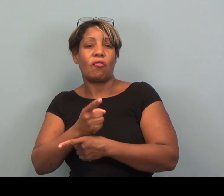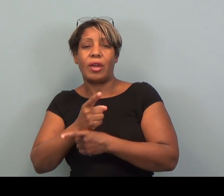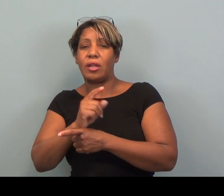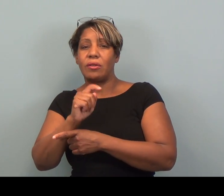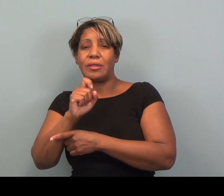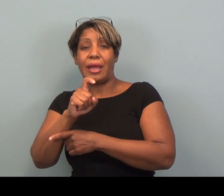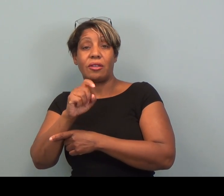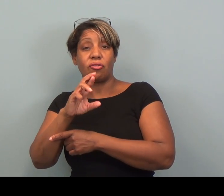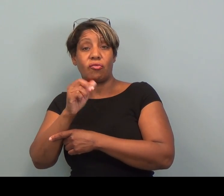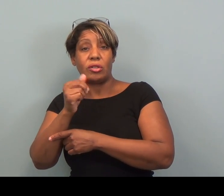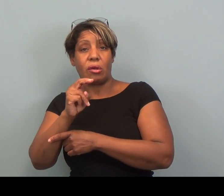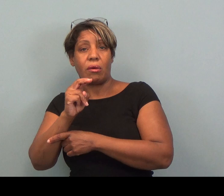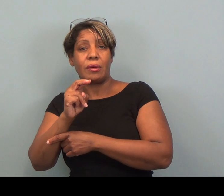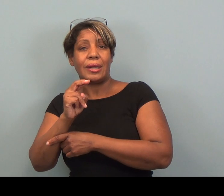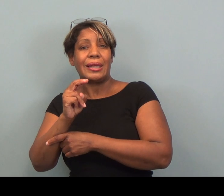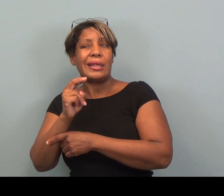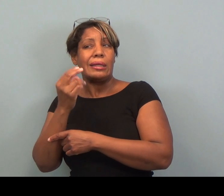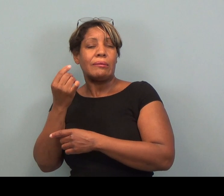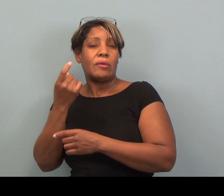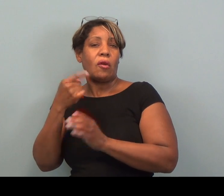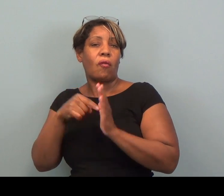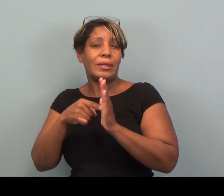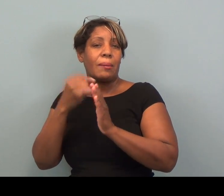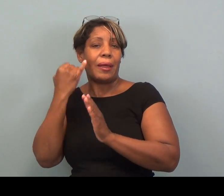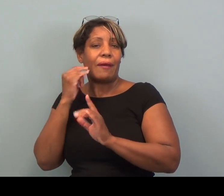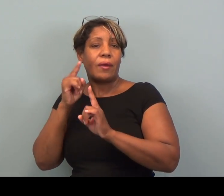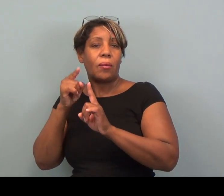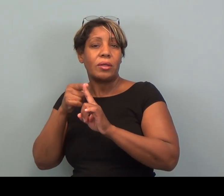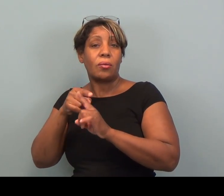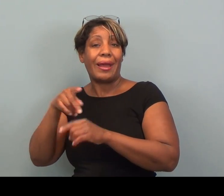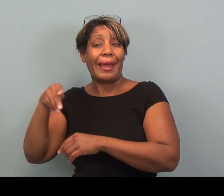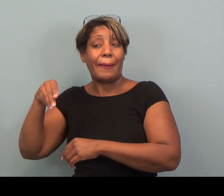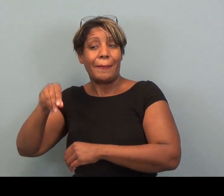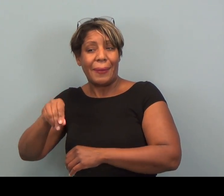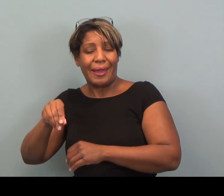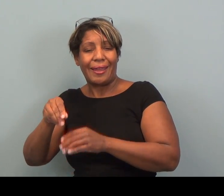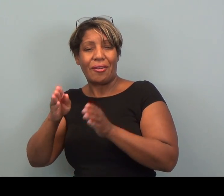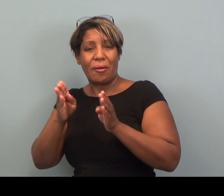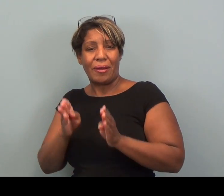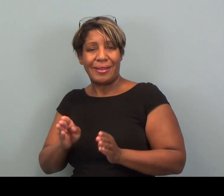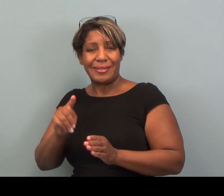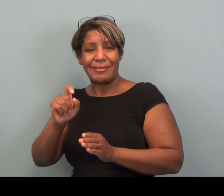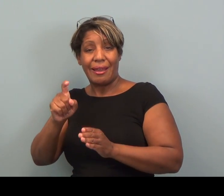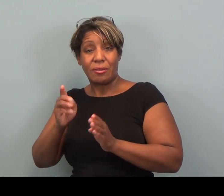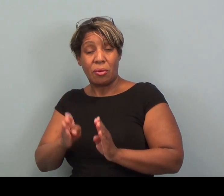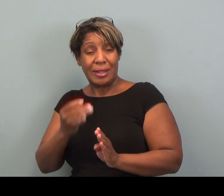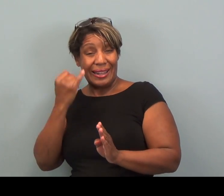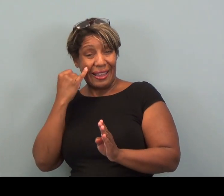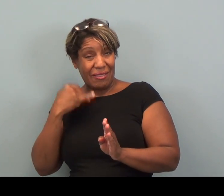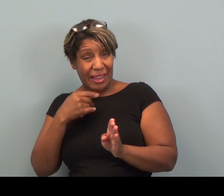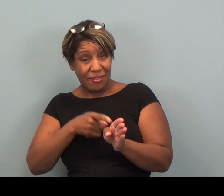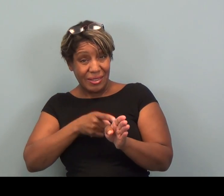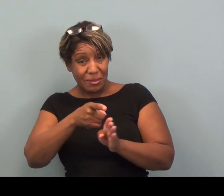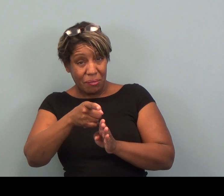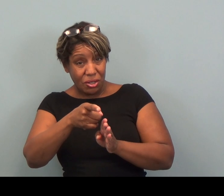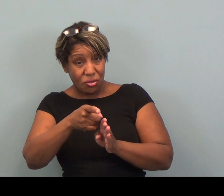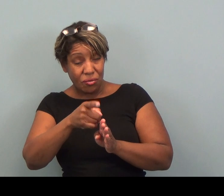over what they might pay if they went to a paid preparer. If they had to do a specialty return, you know, we could be saving you several thousand dollars